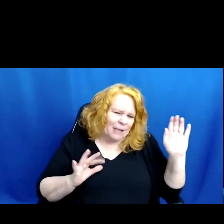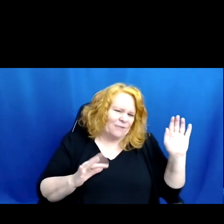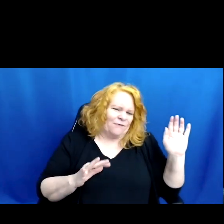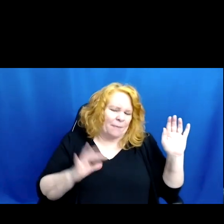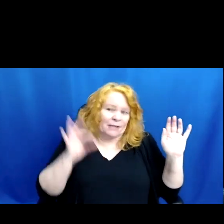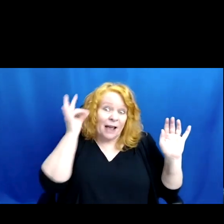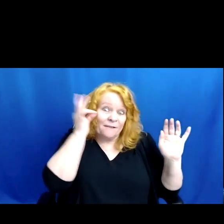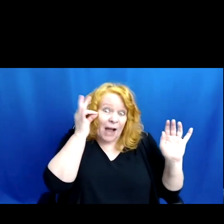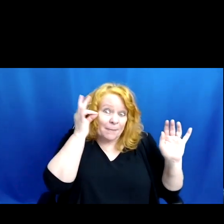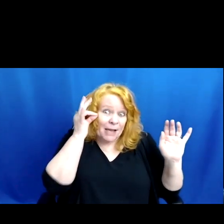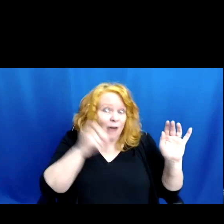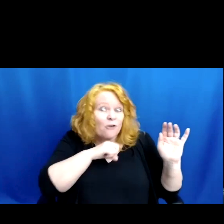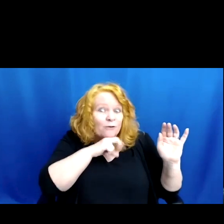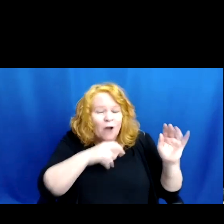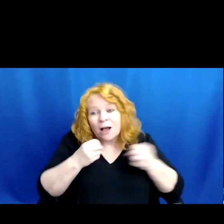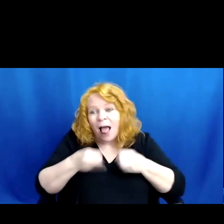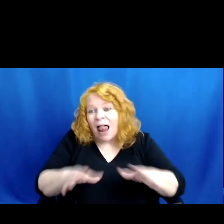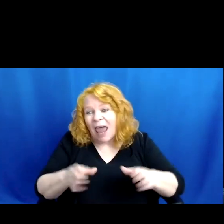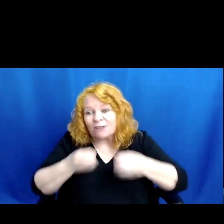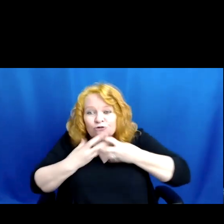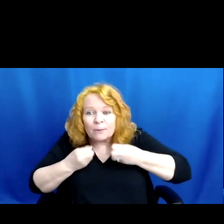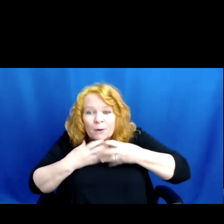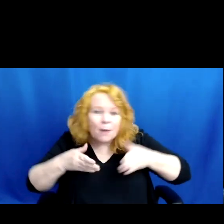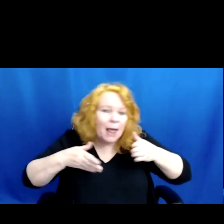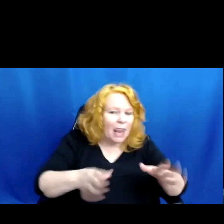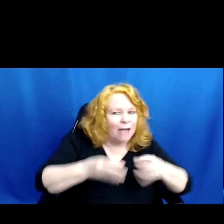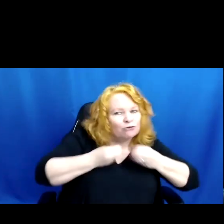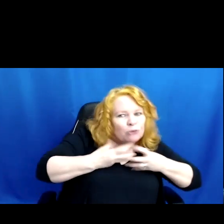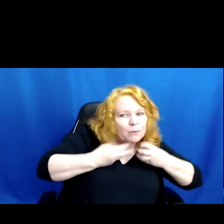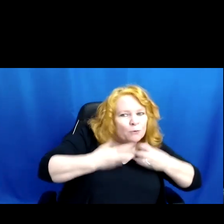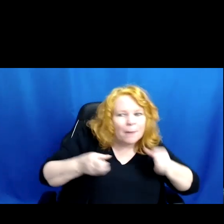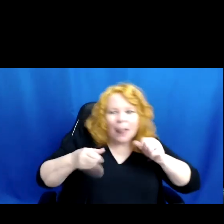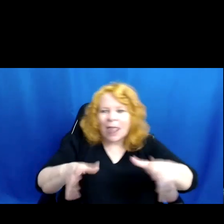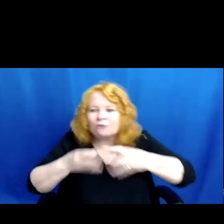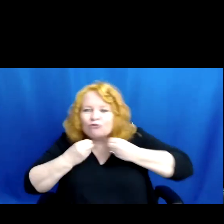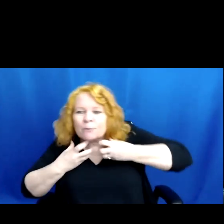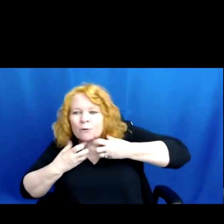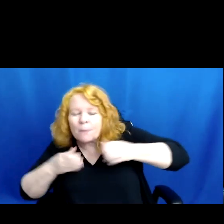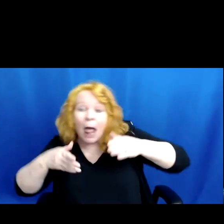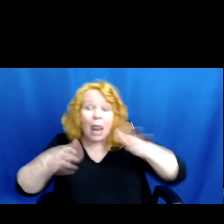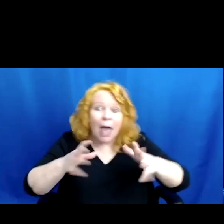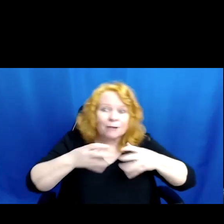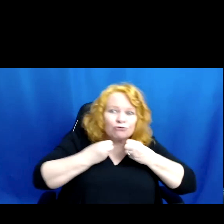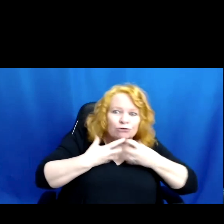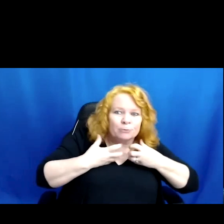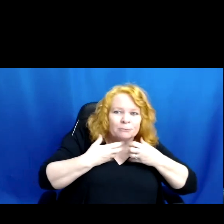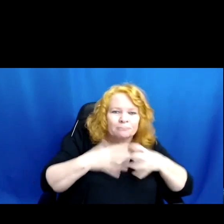Let us ribbit ribbit.